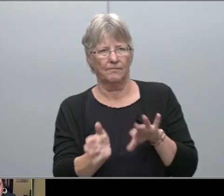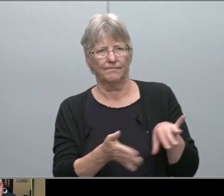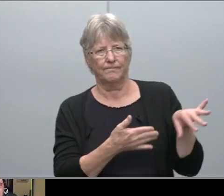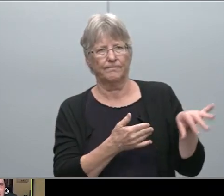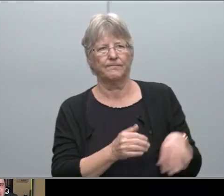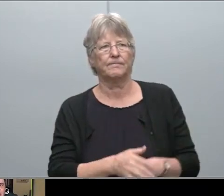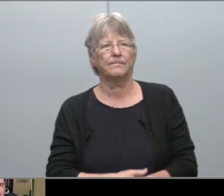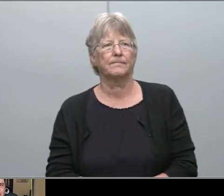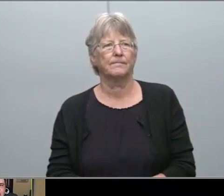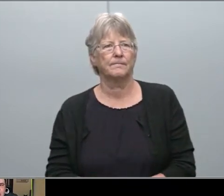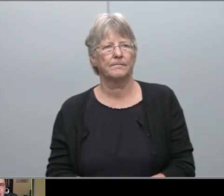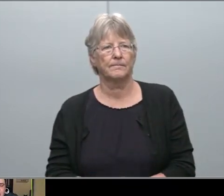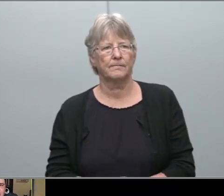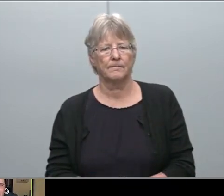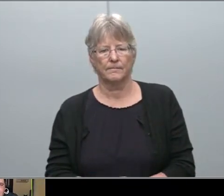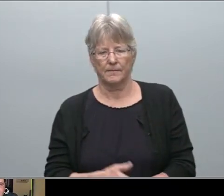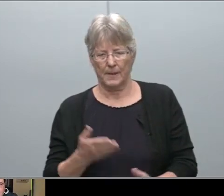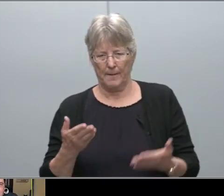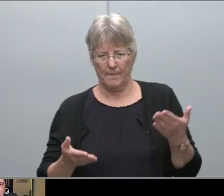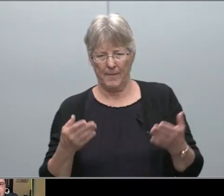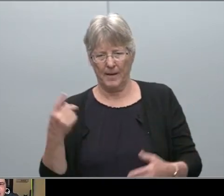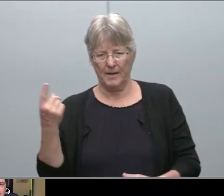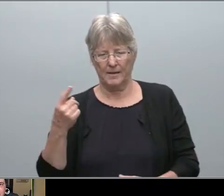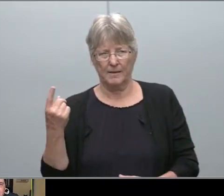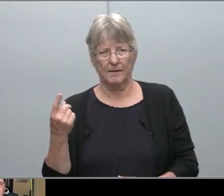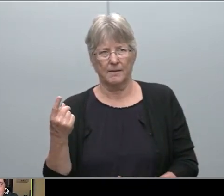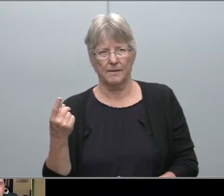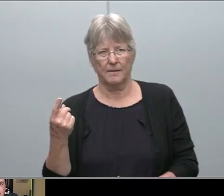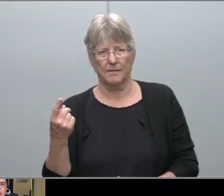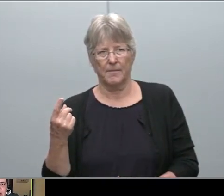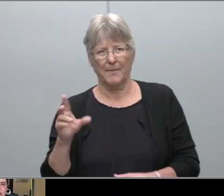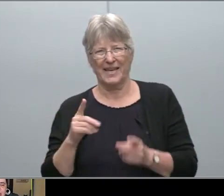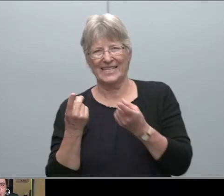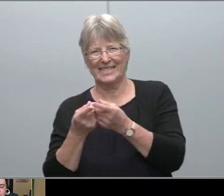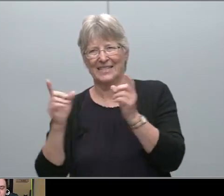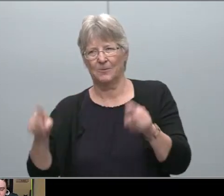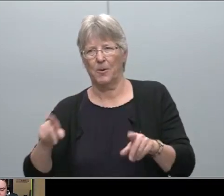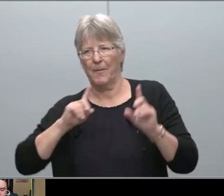of several that have taken place. And as we collect data, we are trying to make,